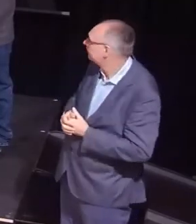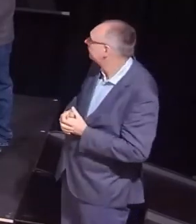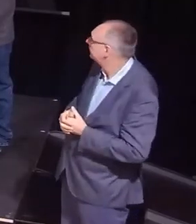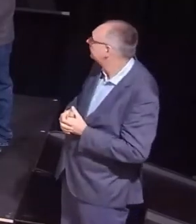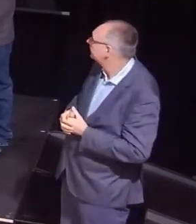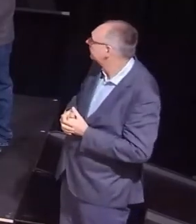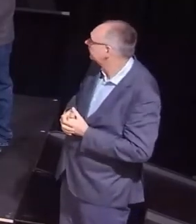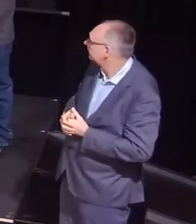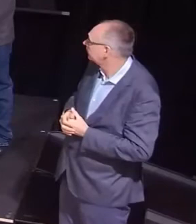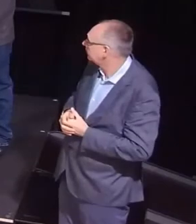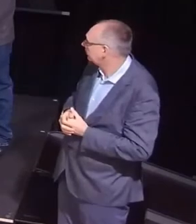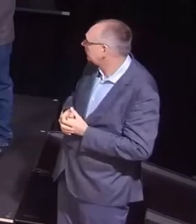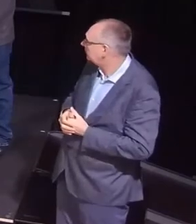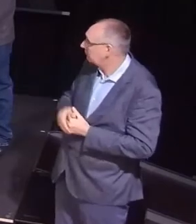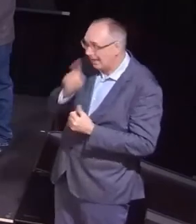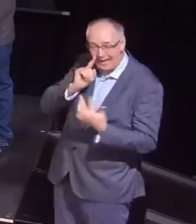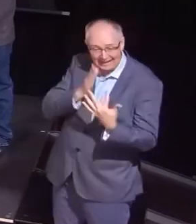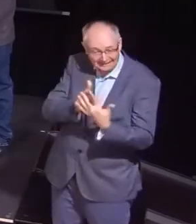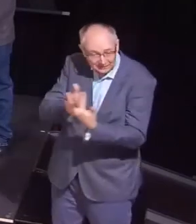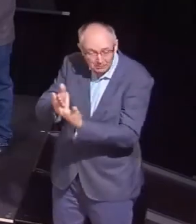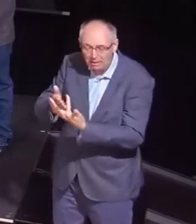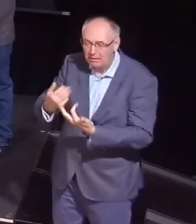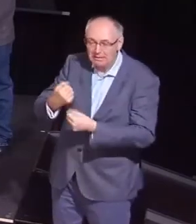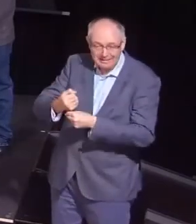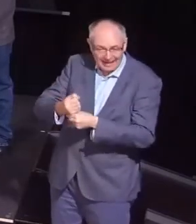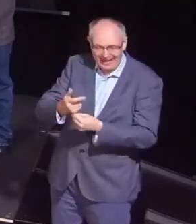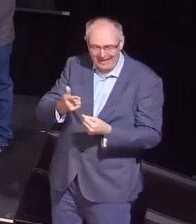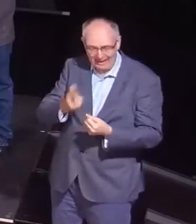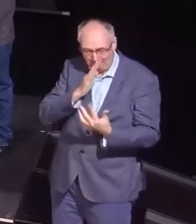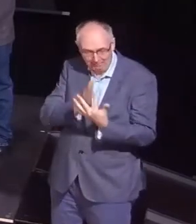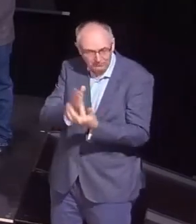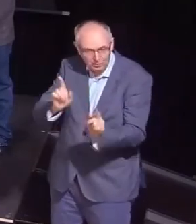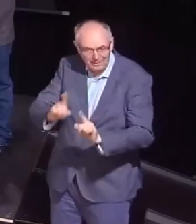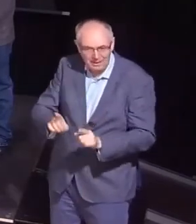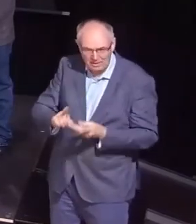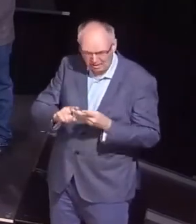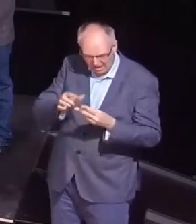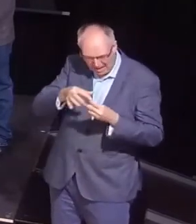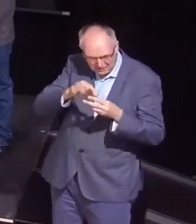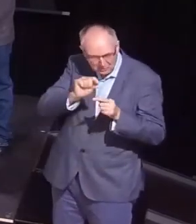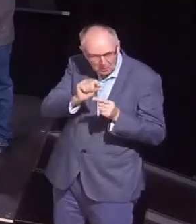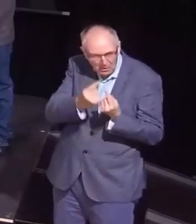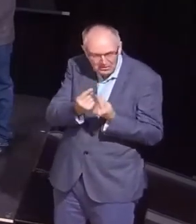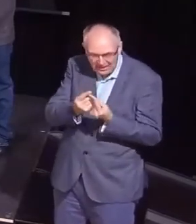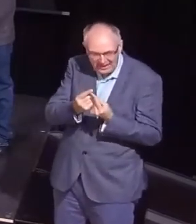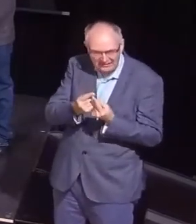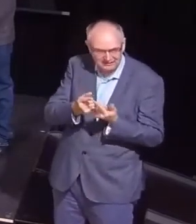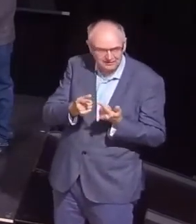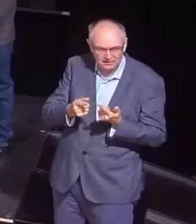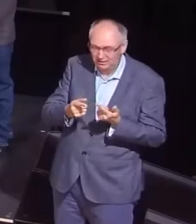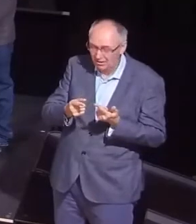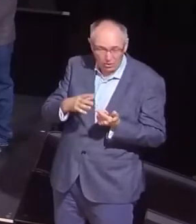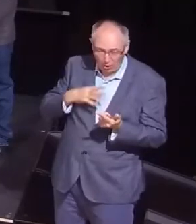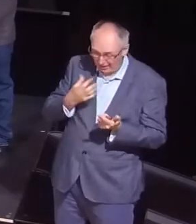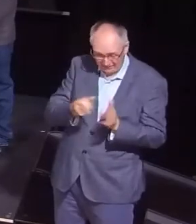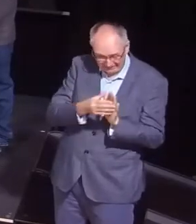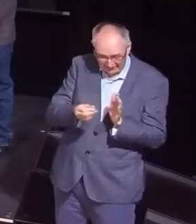and making gaming for everyone real is about those little things that can add up. And so the fact that people already had examples of little things they are doing,